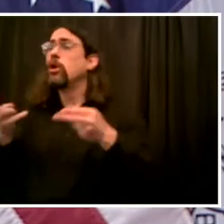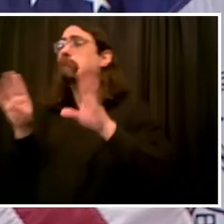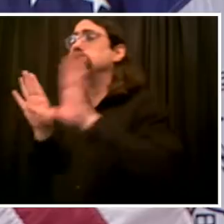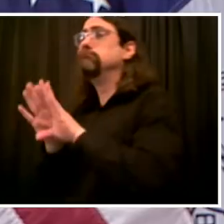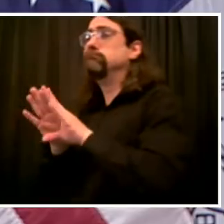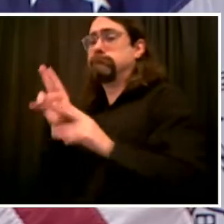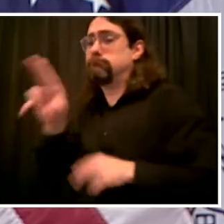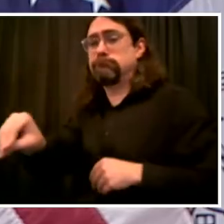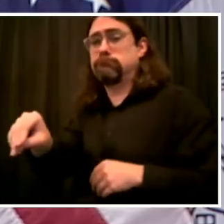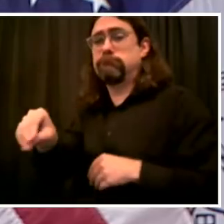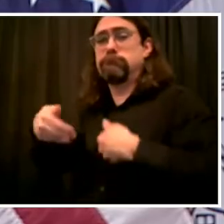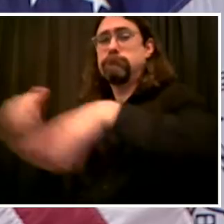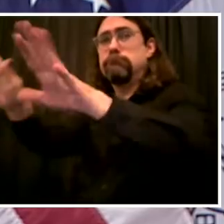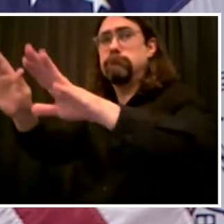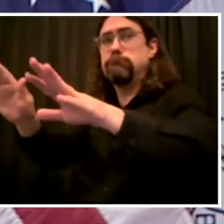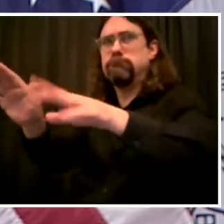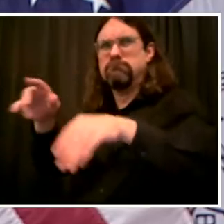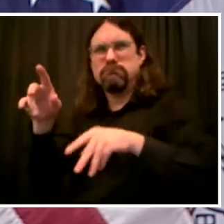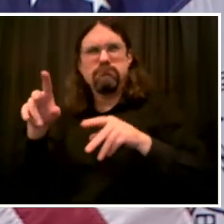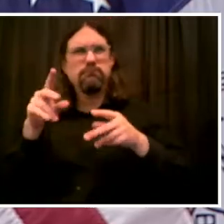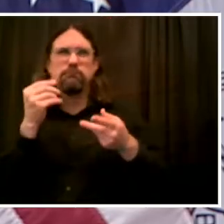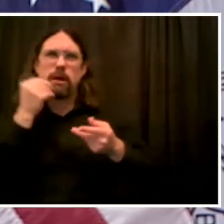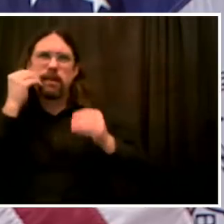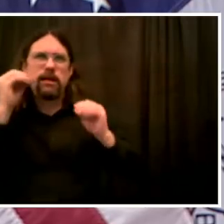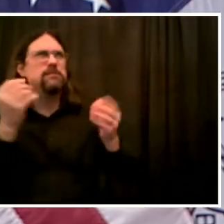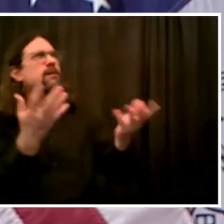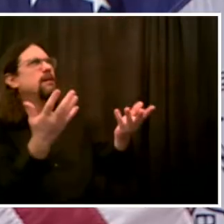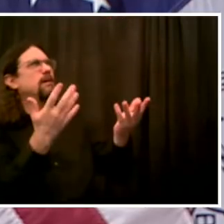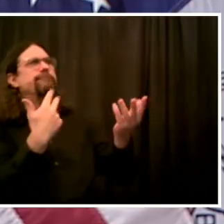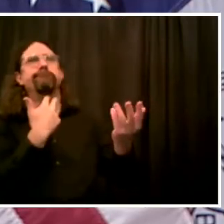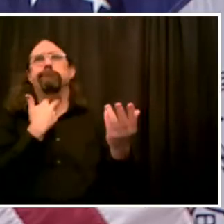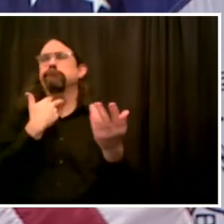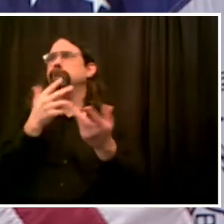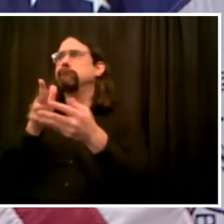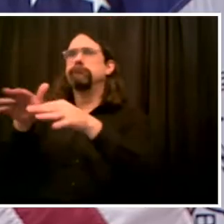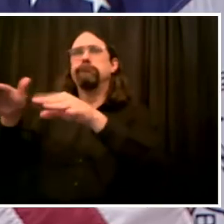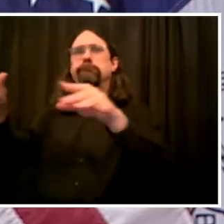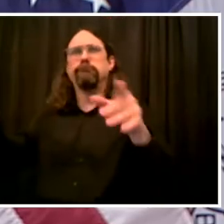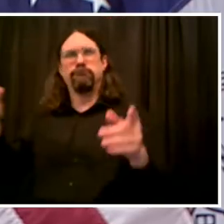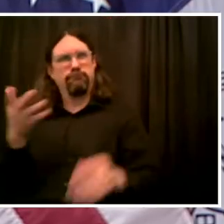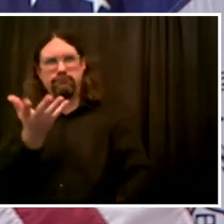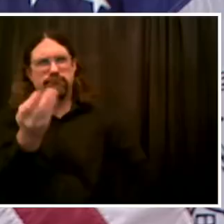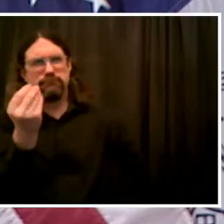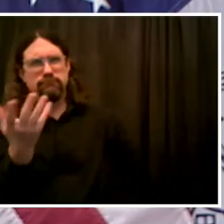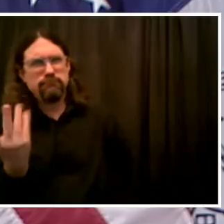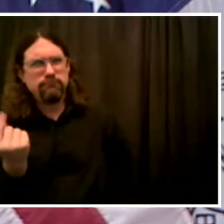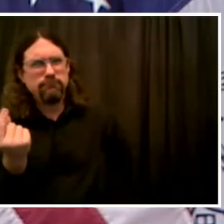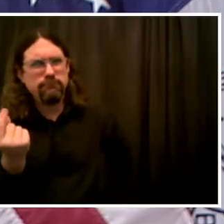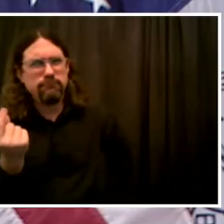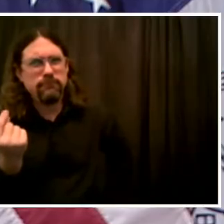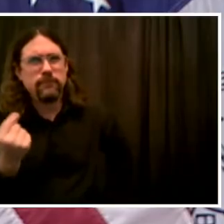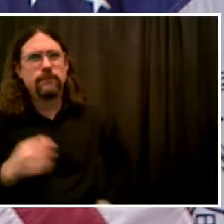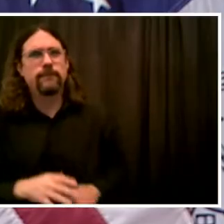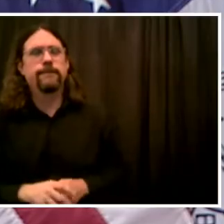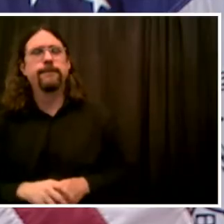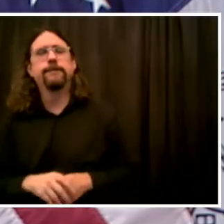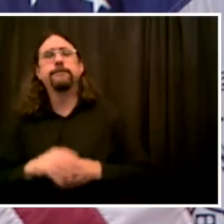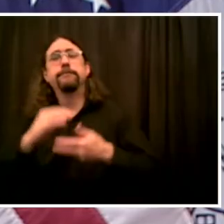THERE? IT'S NOT SANITARY? MY SECOND QUESTION IS ABOUT YOUR HEALTH COMMISSIONER. DION B'TELEIVE YOU AWNSERED THE QUESTION ABOUT